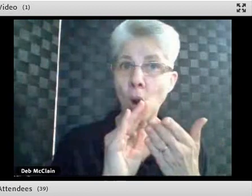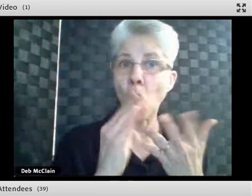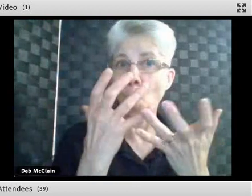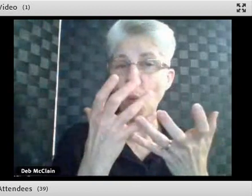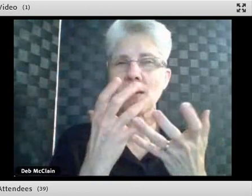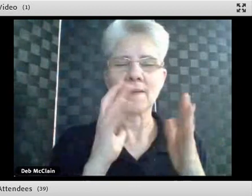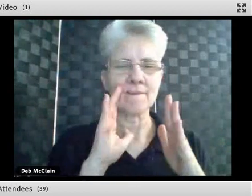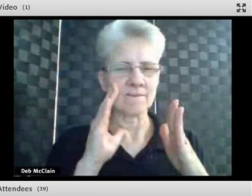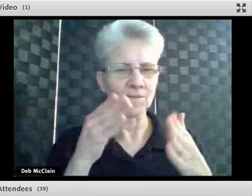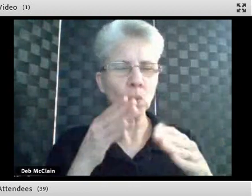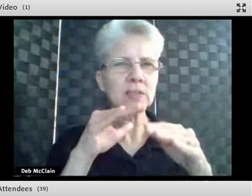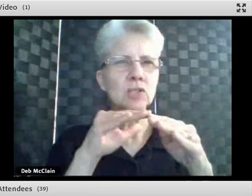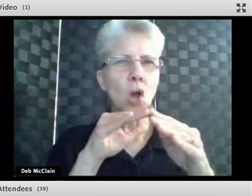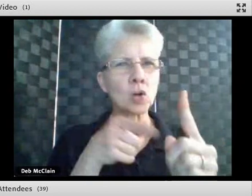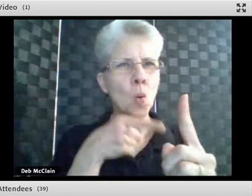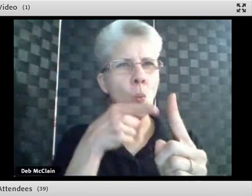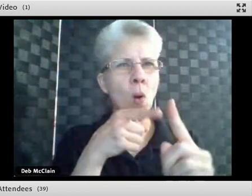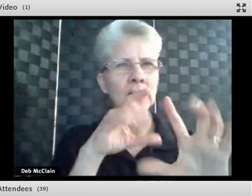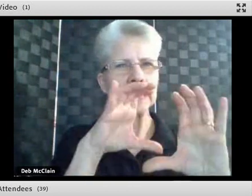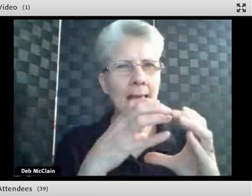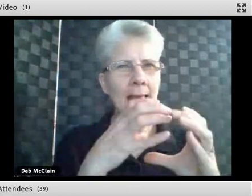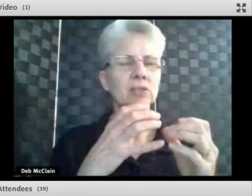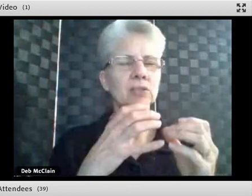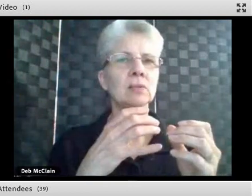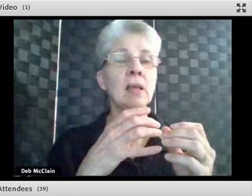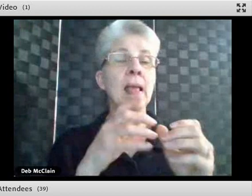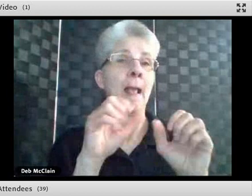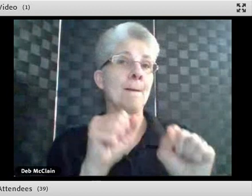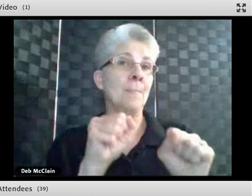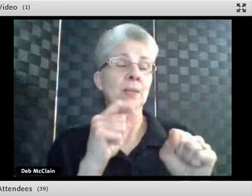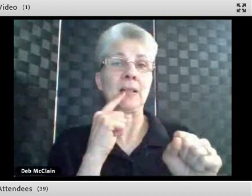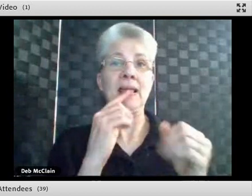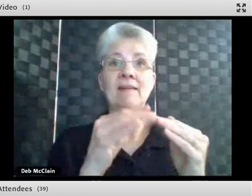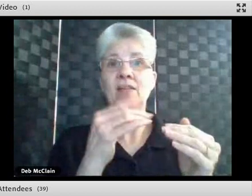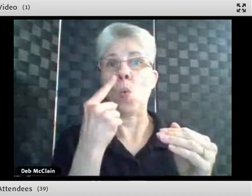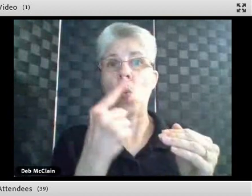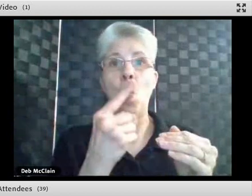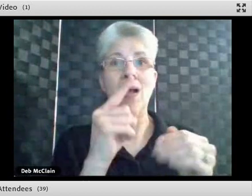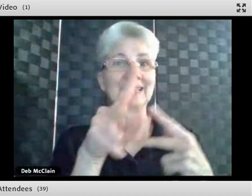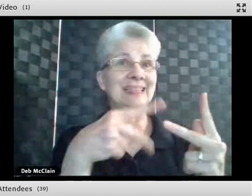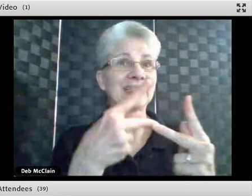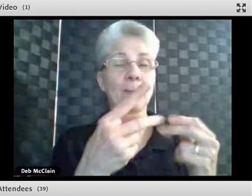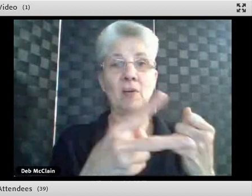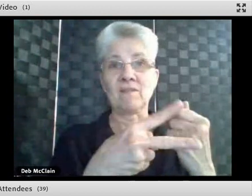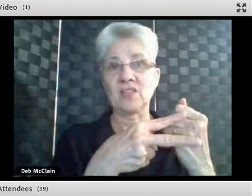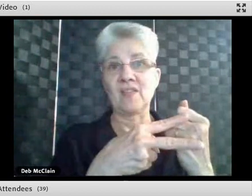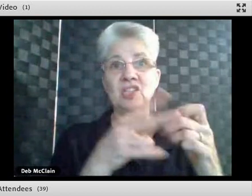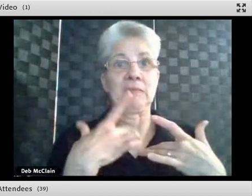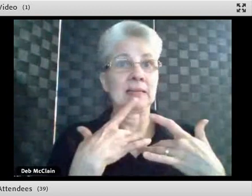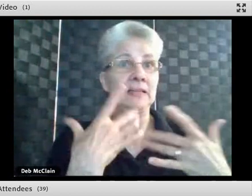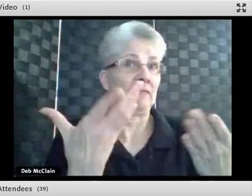Focus on a single collection, and potentially even just a single type of preservation activity.